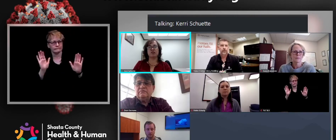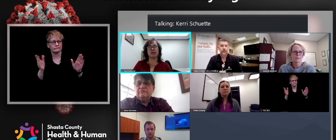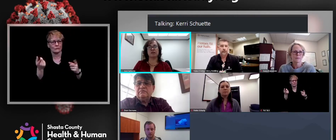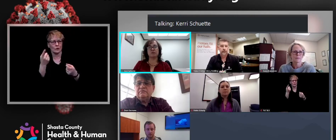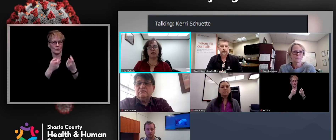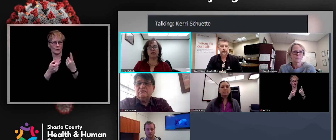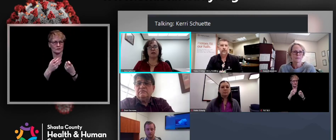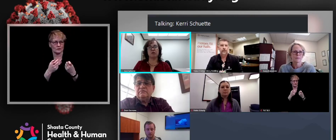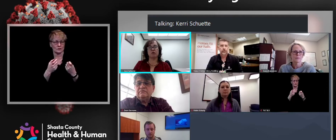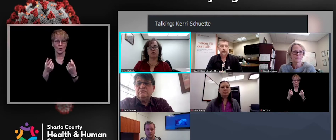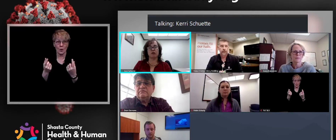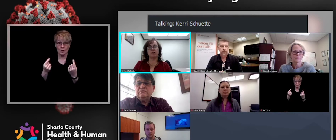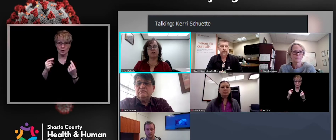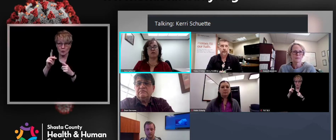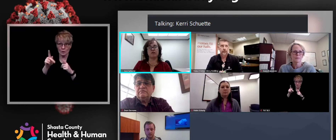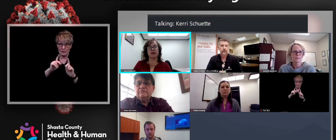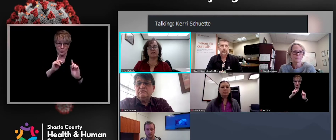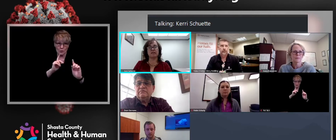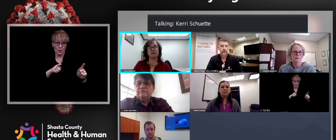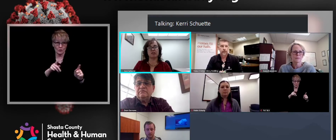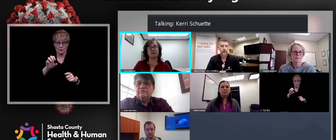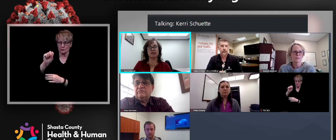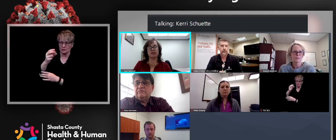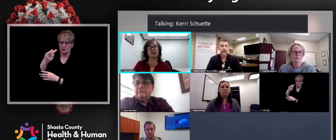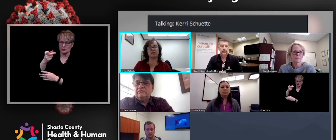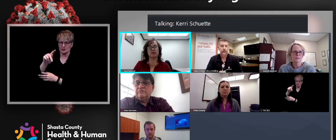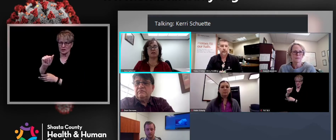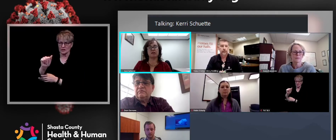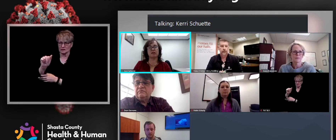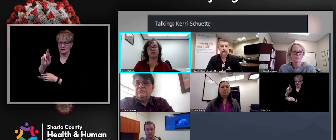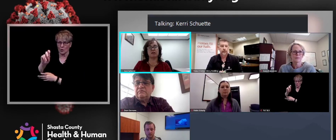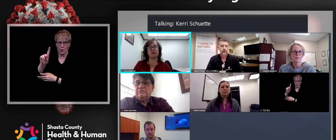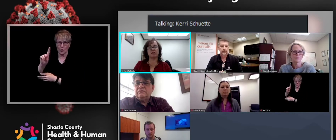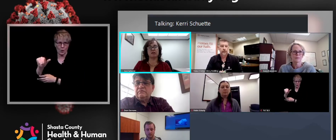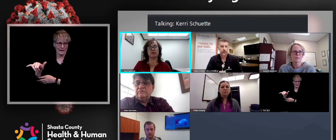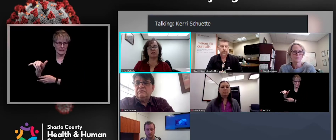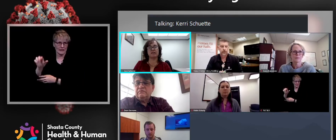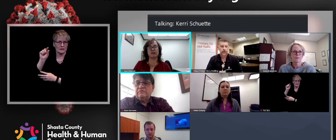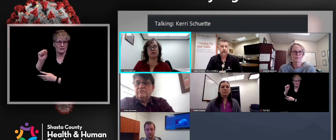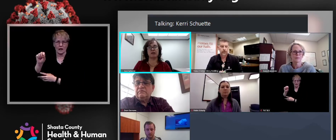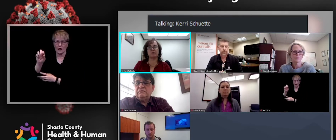shastaready.org, click on vaccinations and click on that blue oval that says, "Tell me when it's